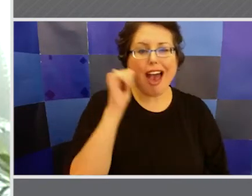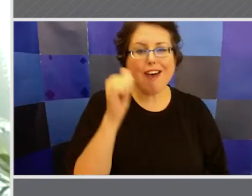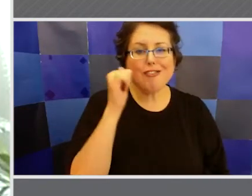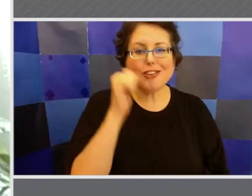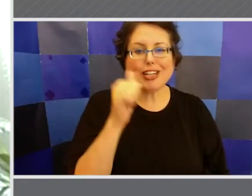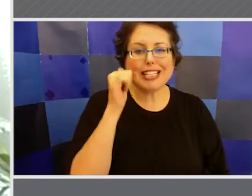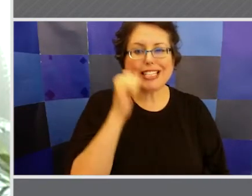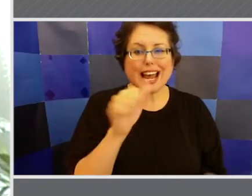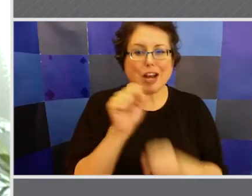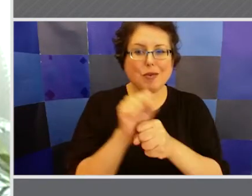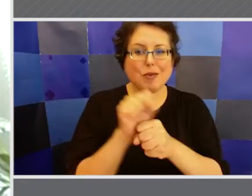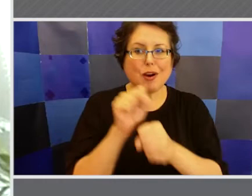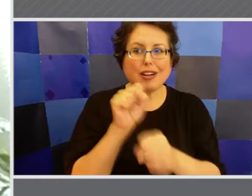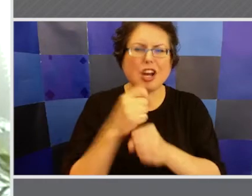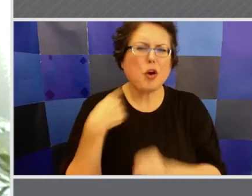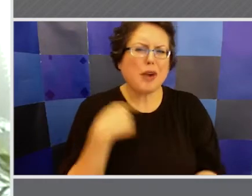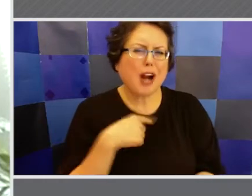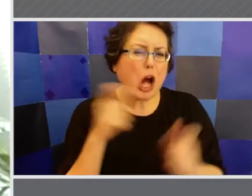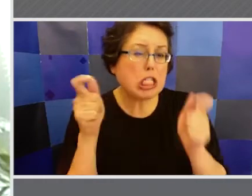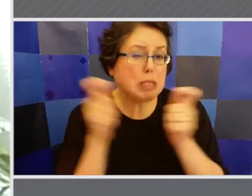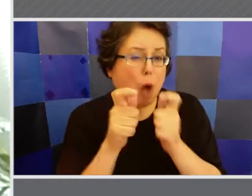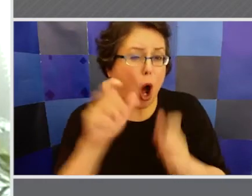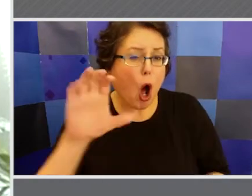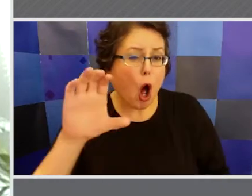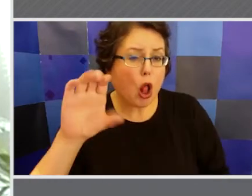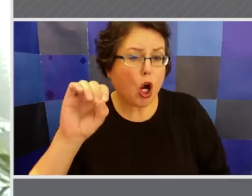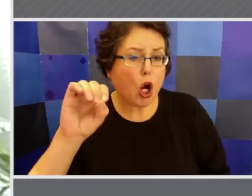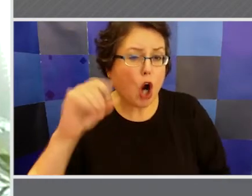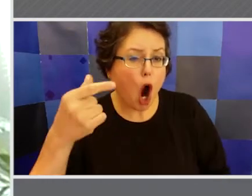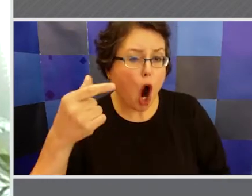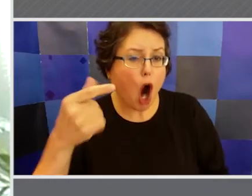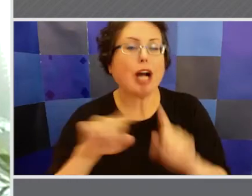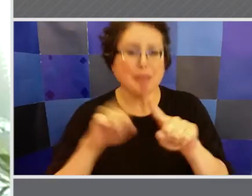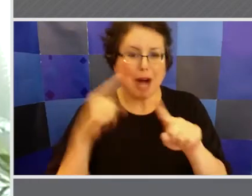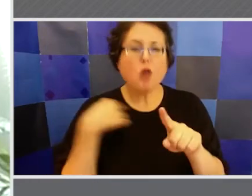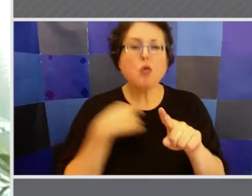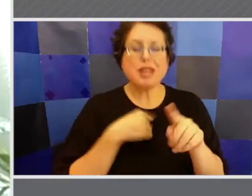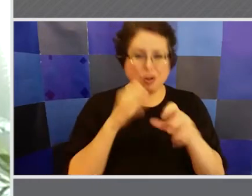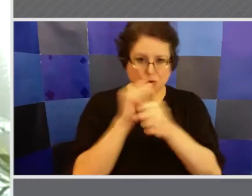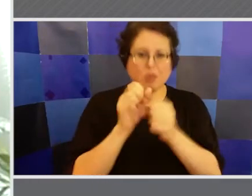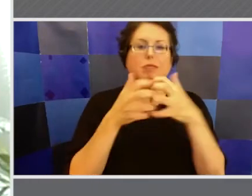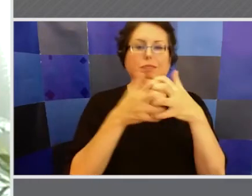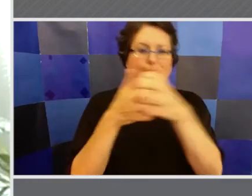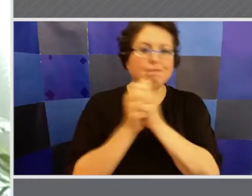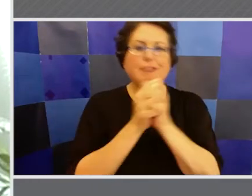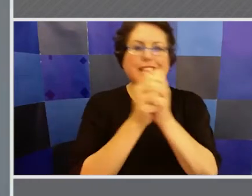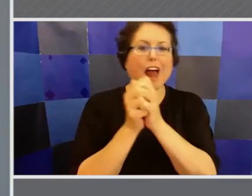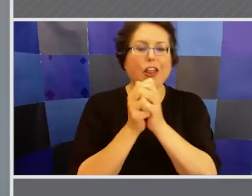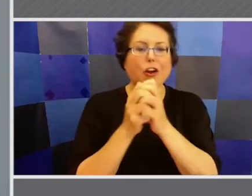the wheel getting them reimbursed for things. You learn a lot about what people are capable of and cities, it's really fantastic.